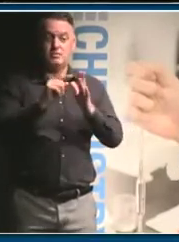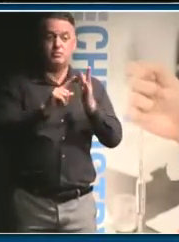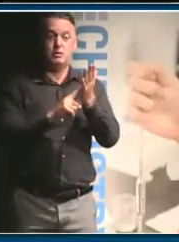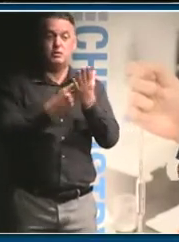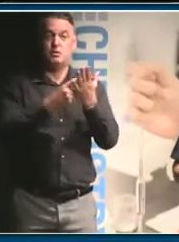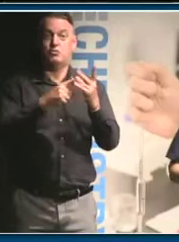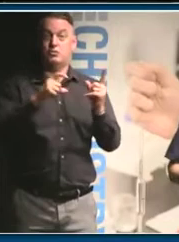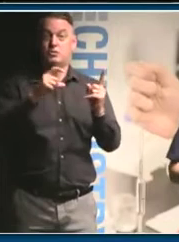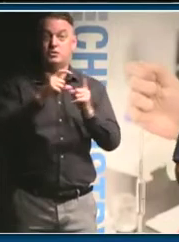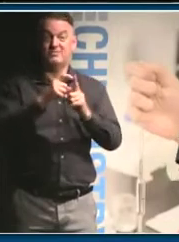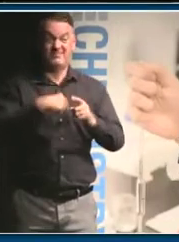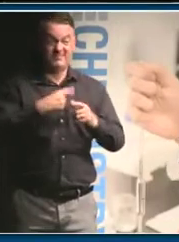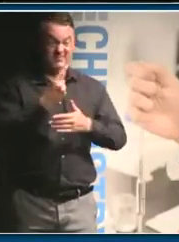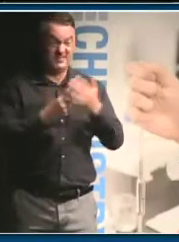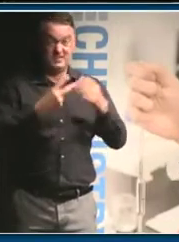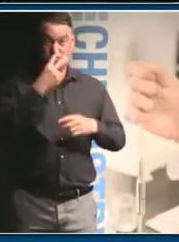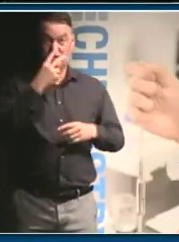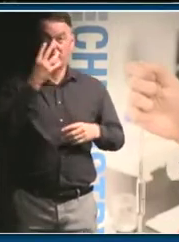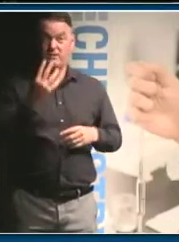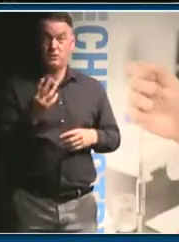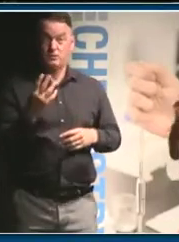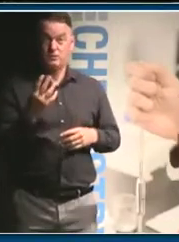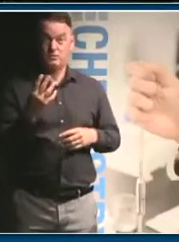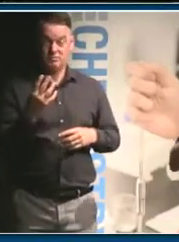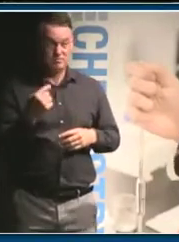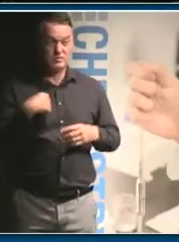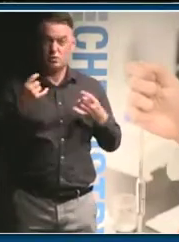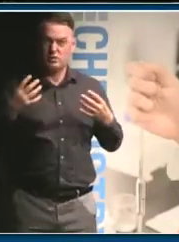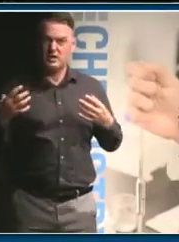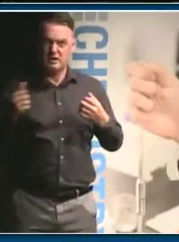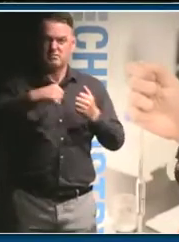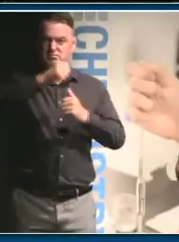24 years old, I’m a medicinal chemist, I already had academic appointments to be a professor in